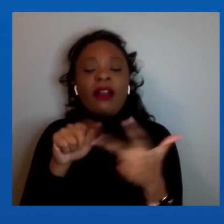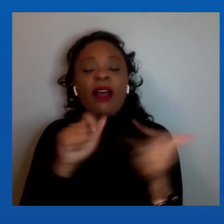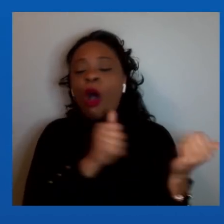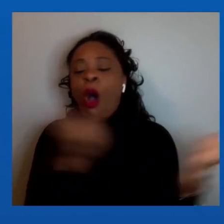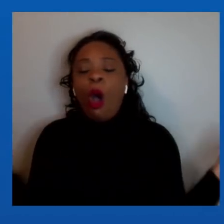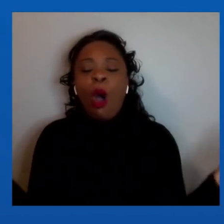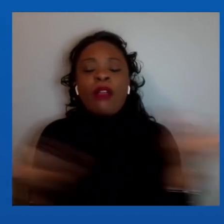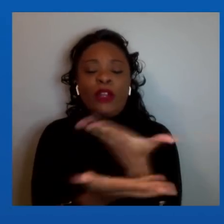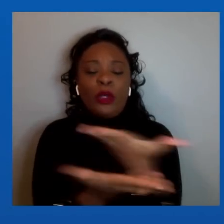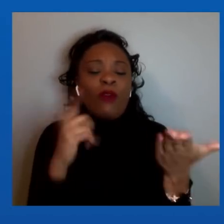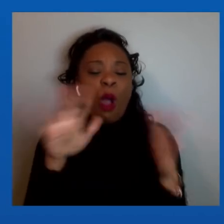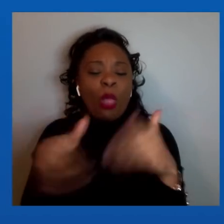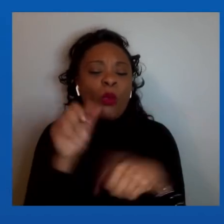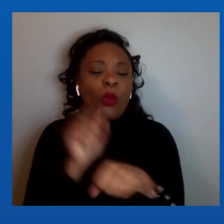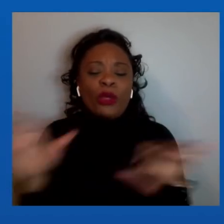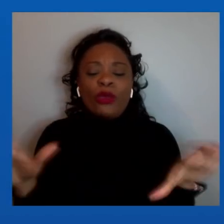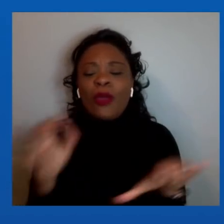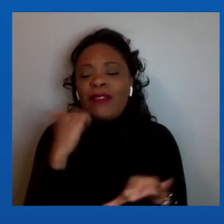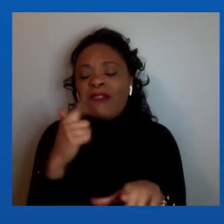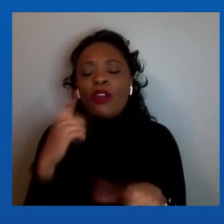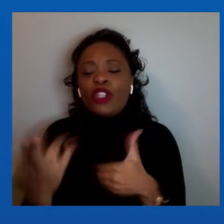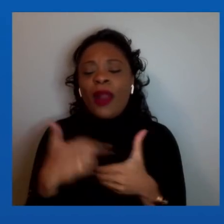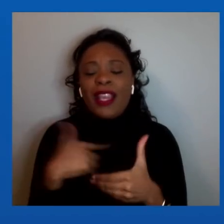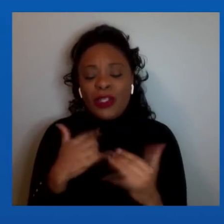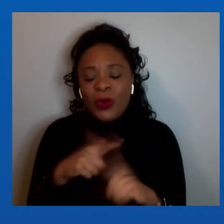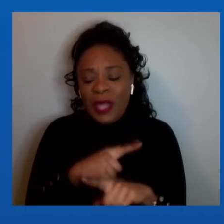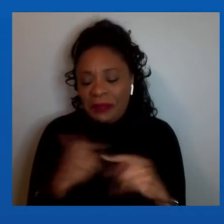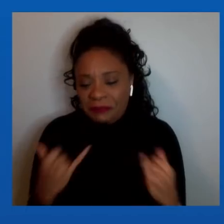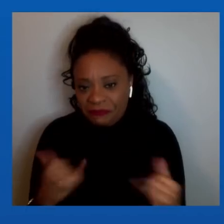and for joining us today.